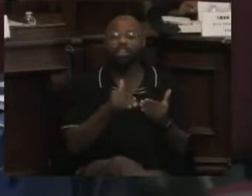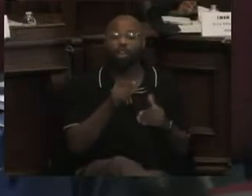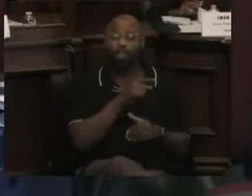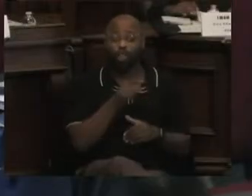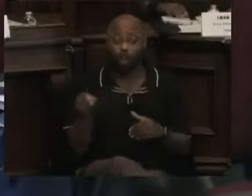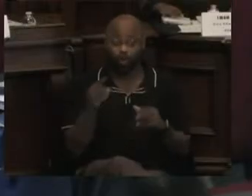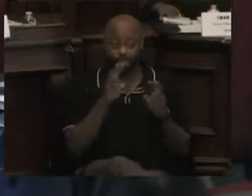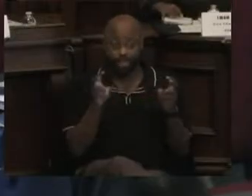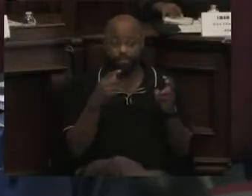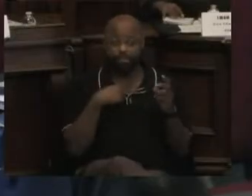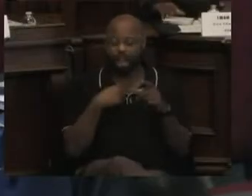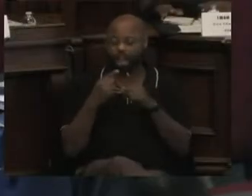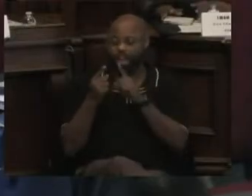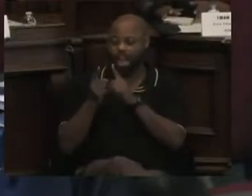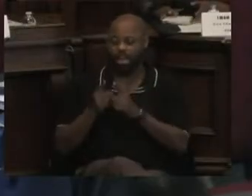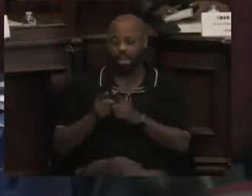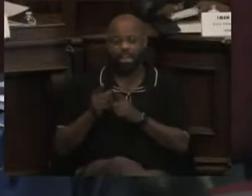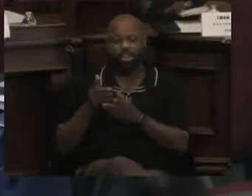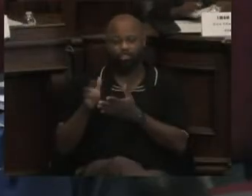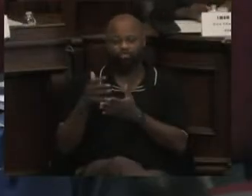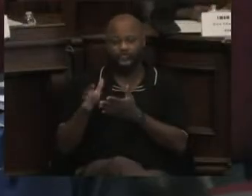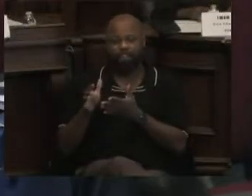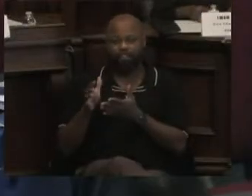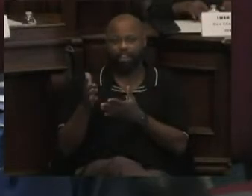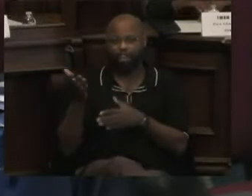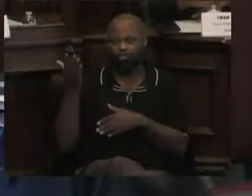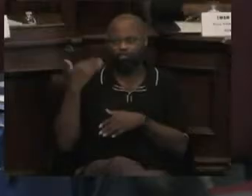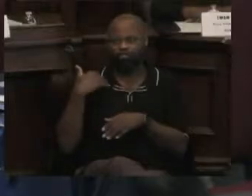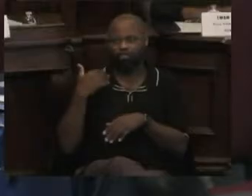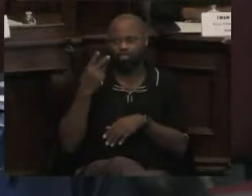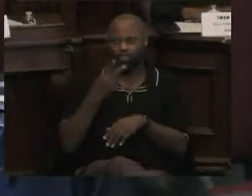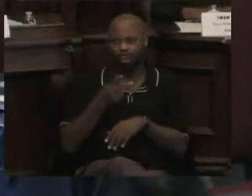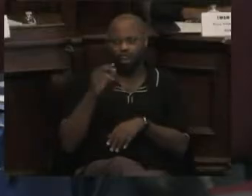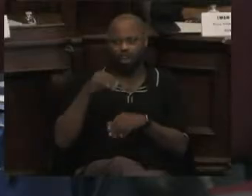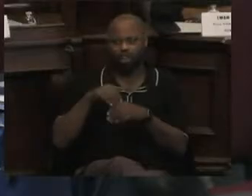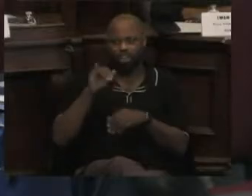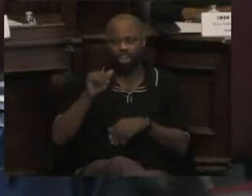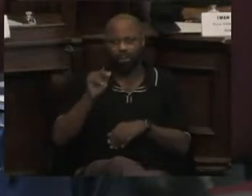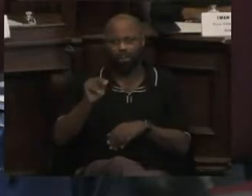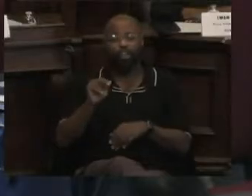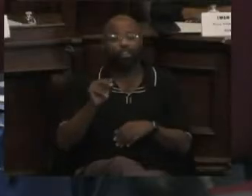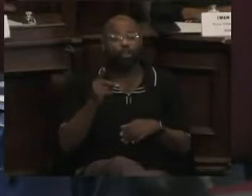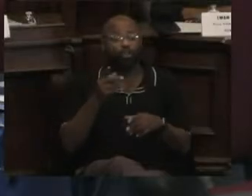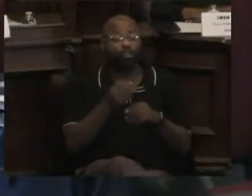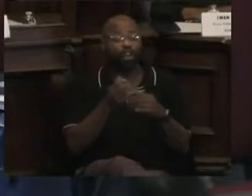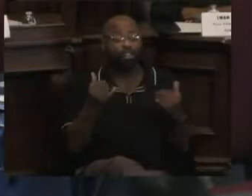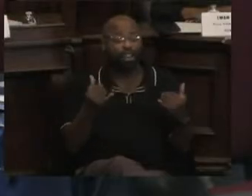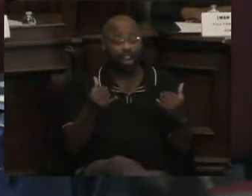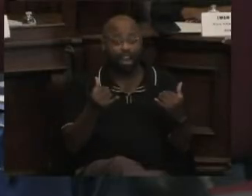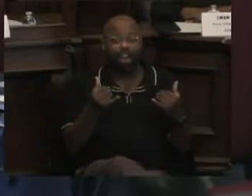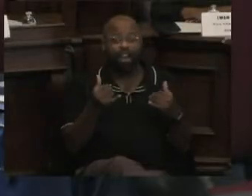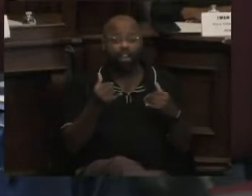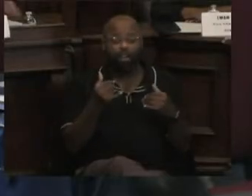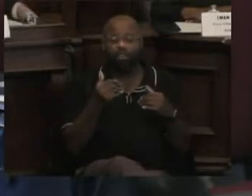that emerged from that process and from those themes. I edited